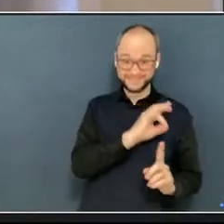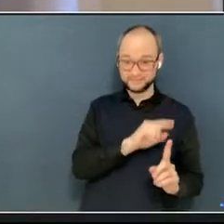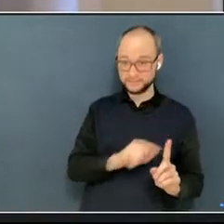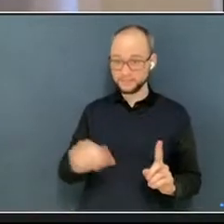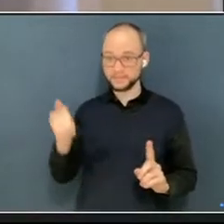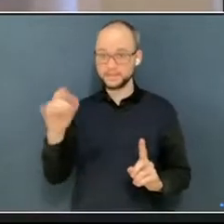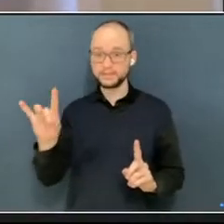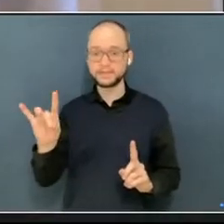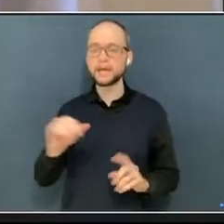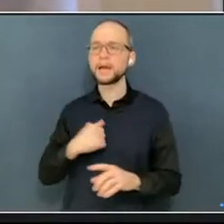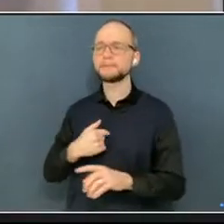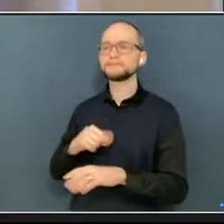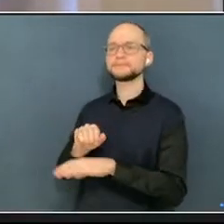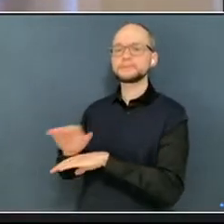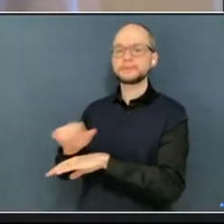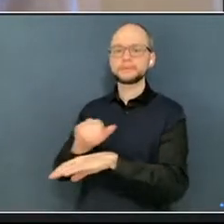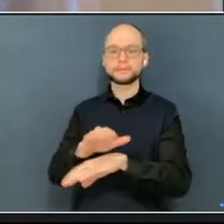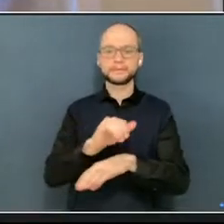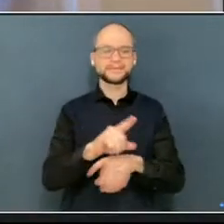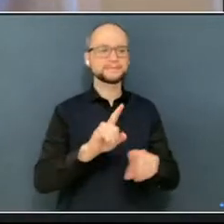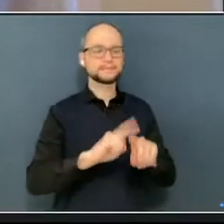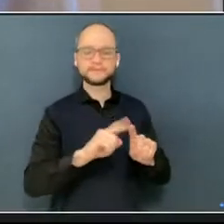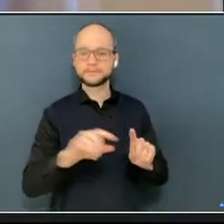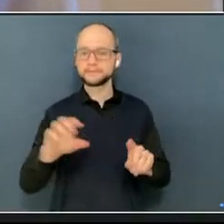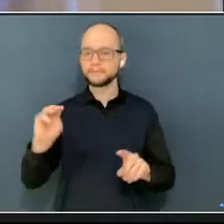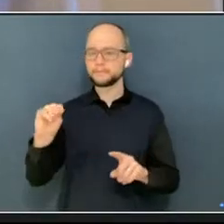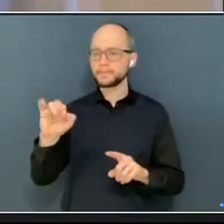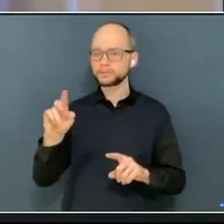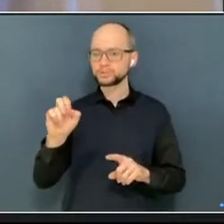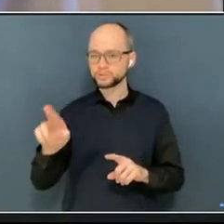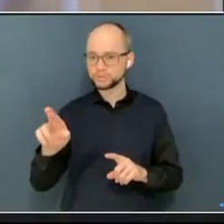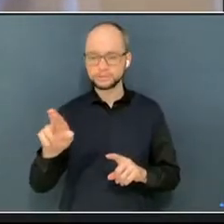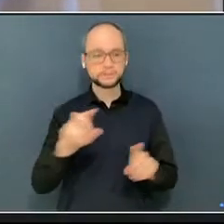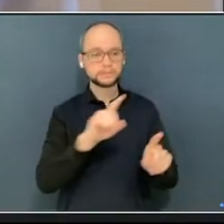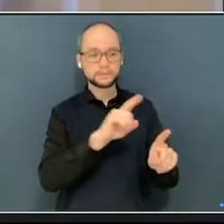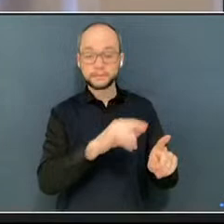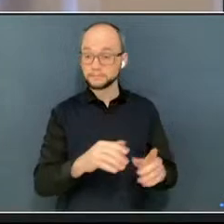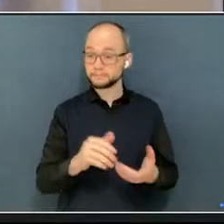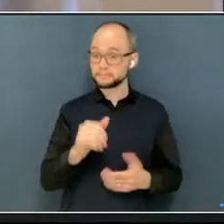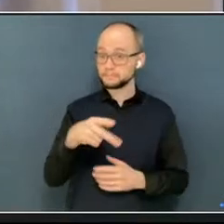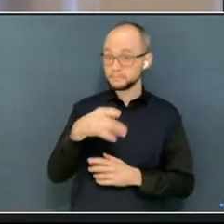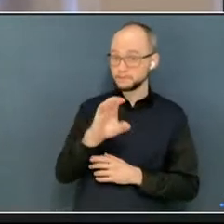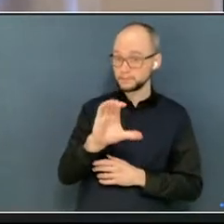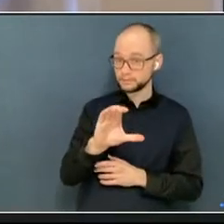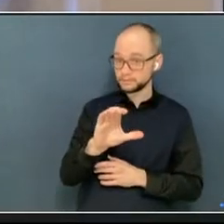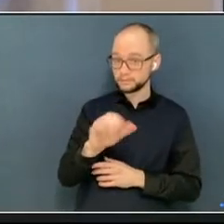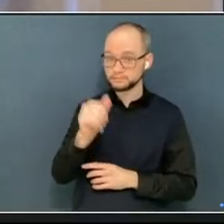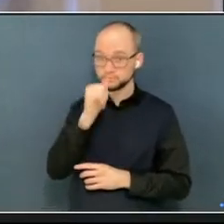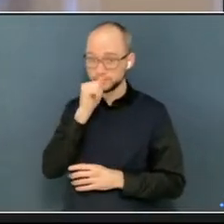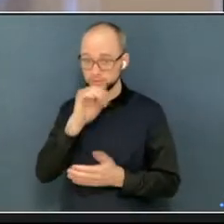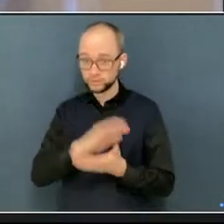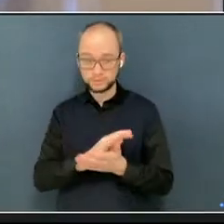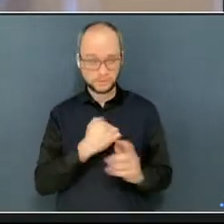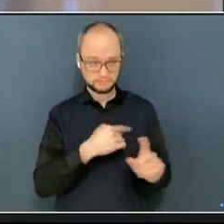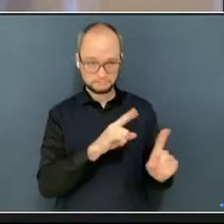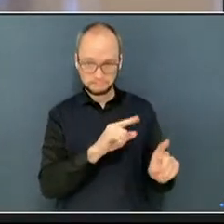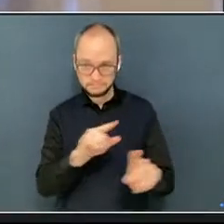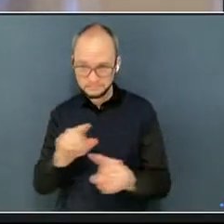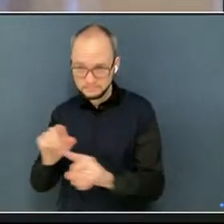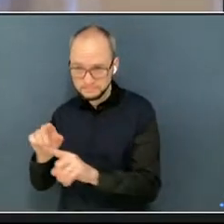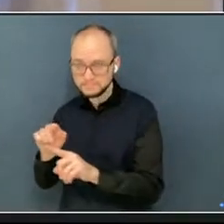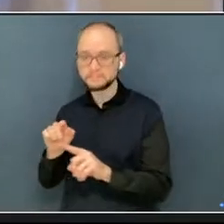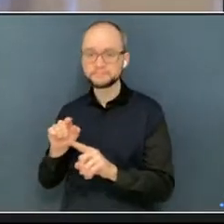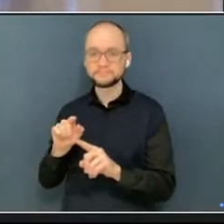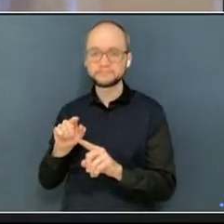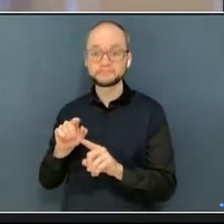various ministers and attend public and private schools. I learned to read in a little brown school house